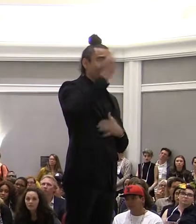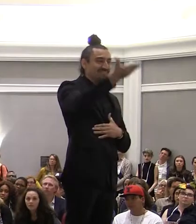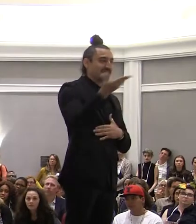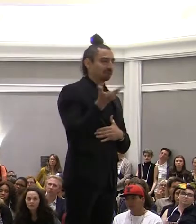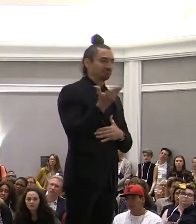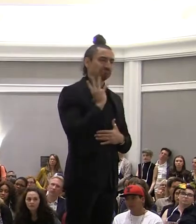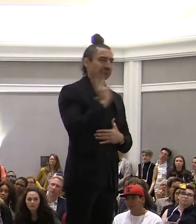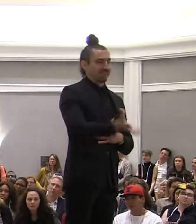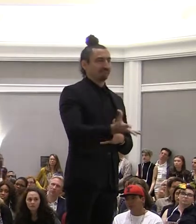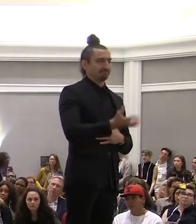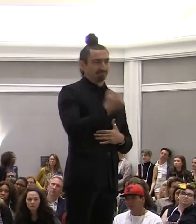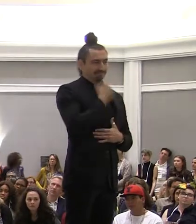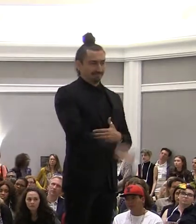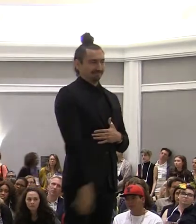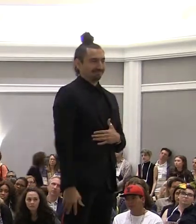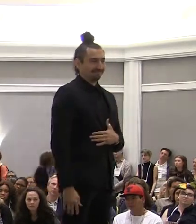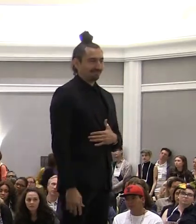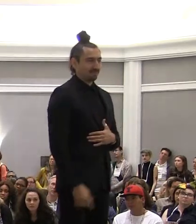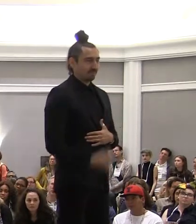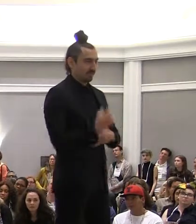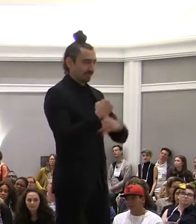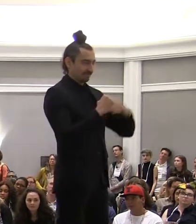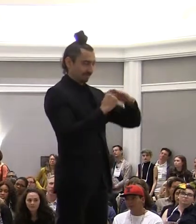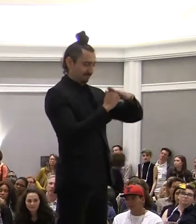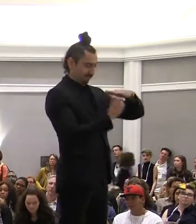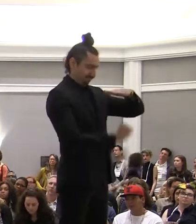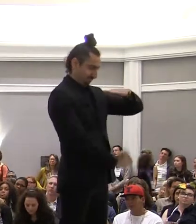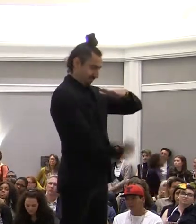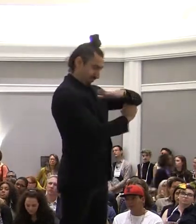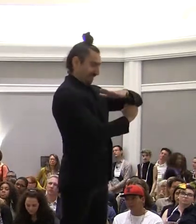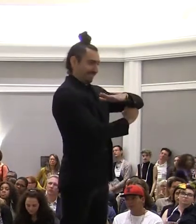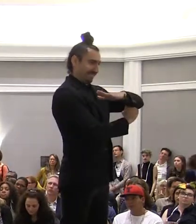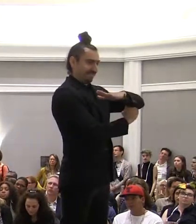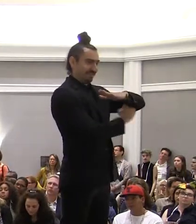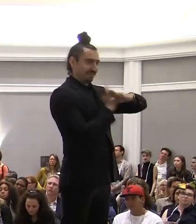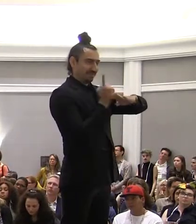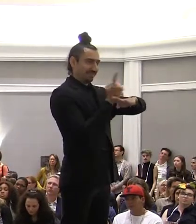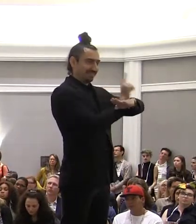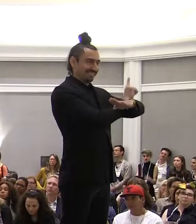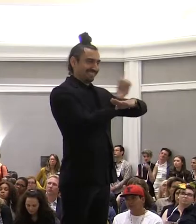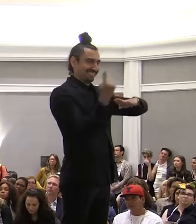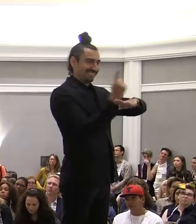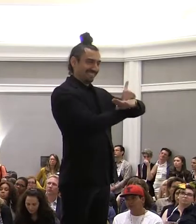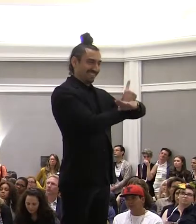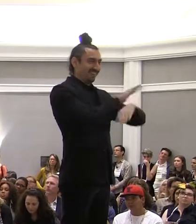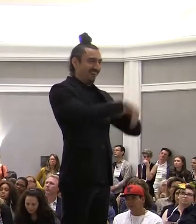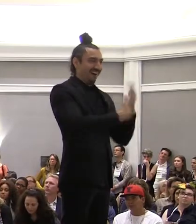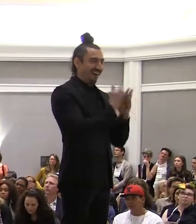They are here as bridge for communication, once again, for everyone. Okay, thank you.